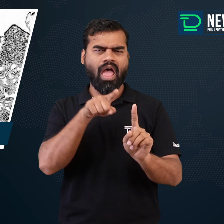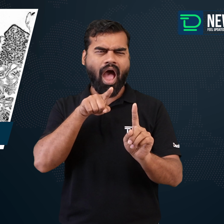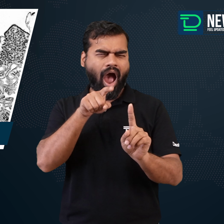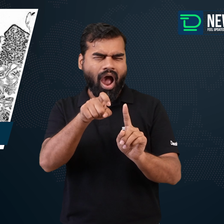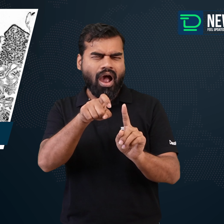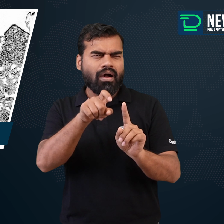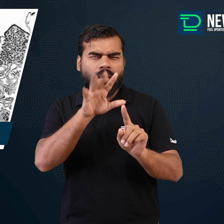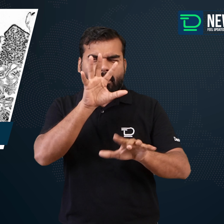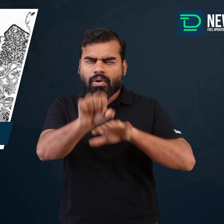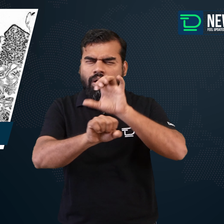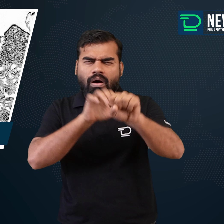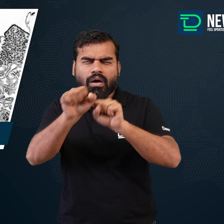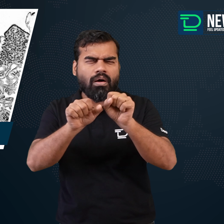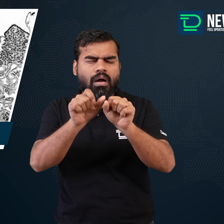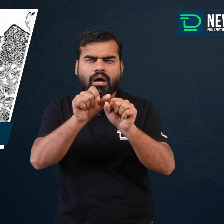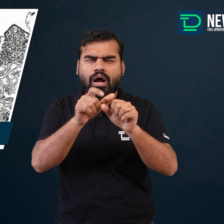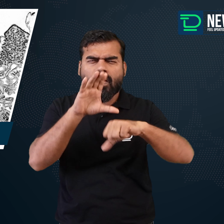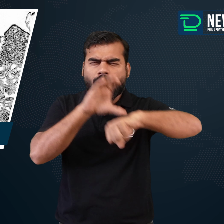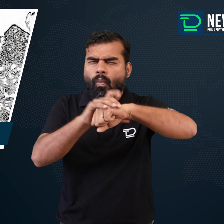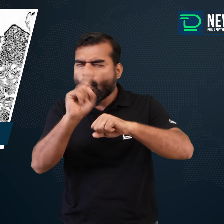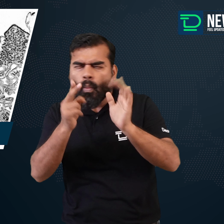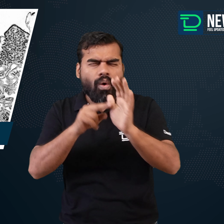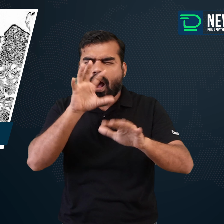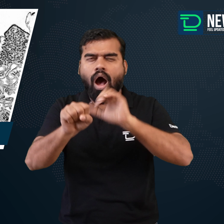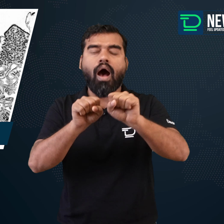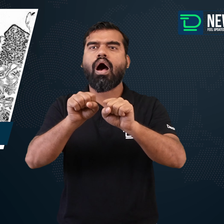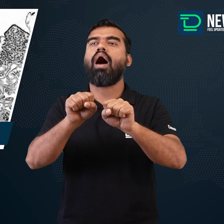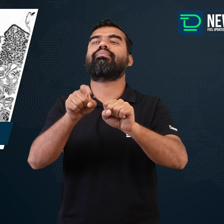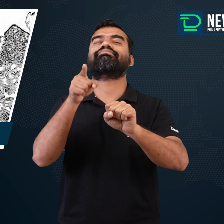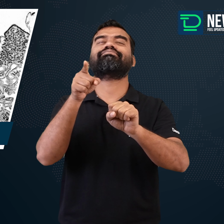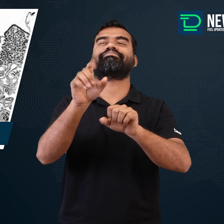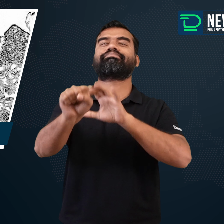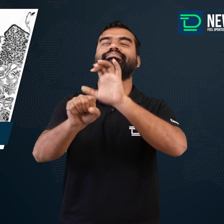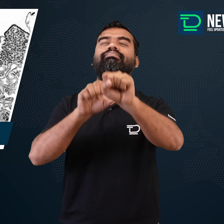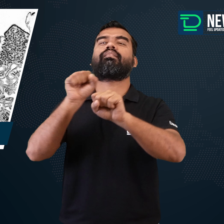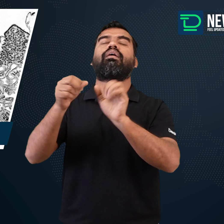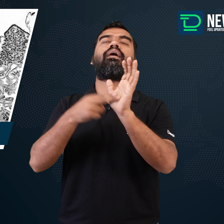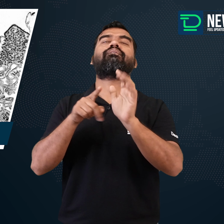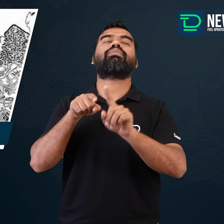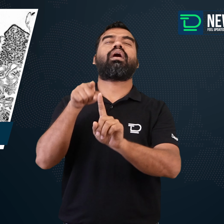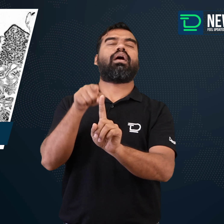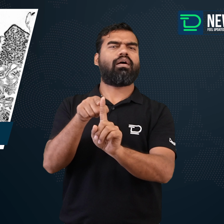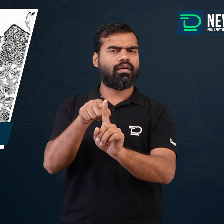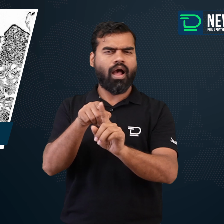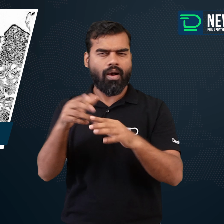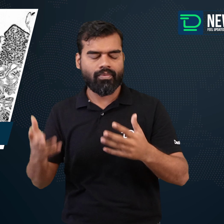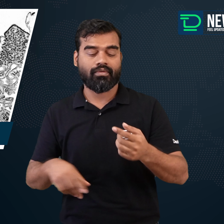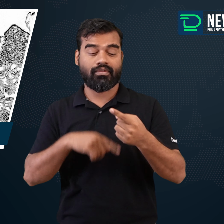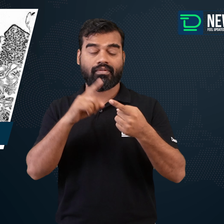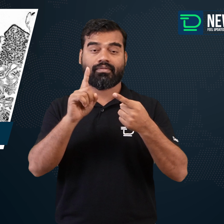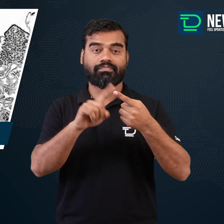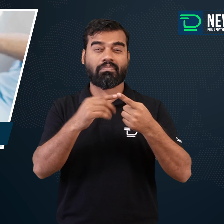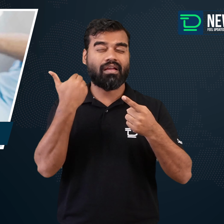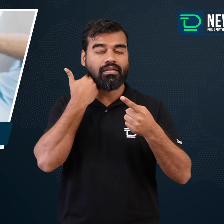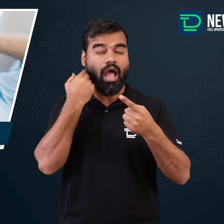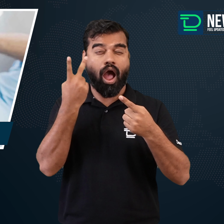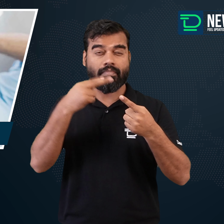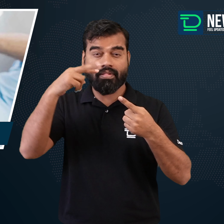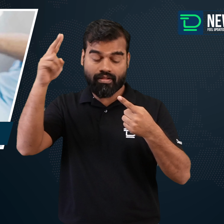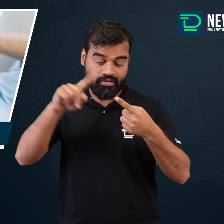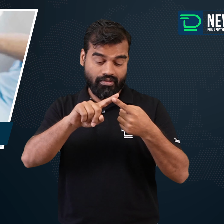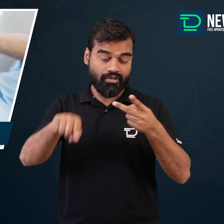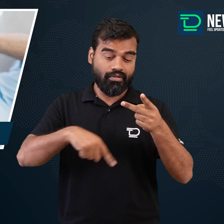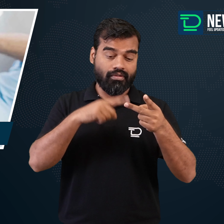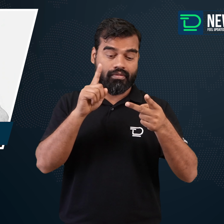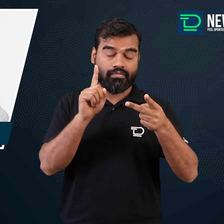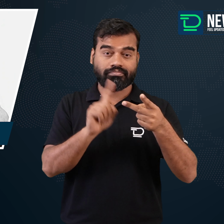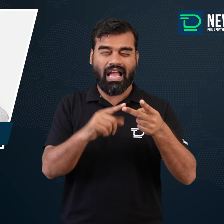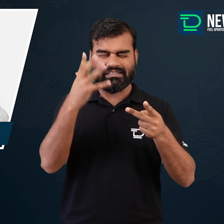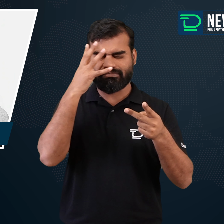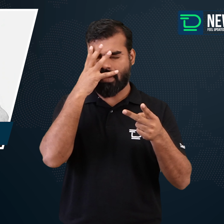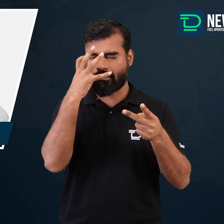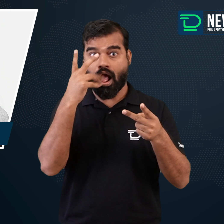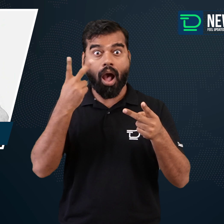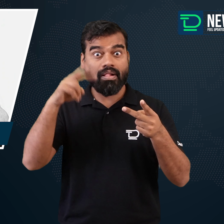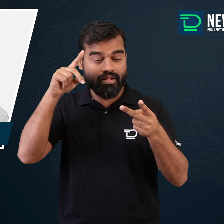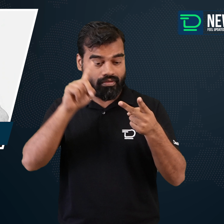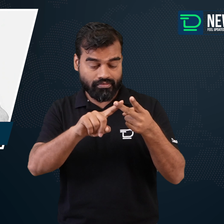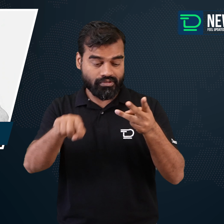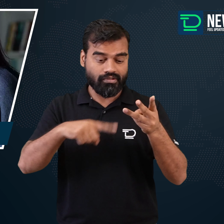The typical symptoms associated with the Nipah virus include fever, headache,